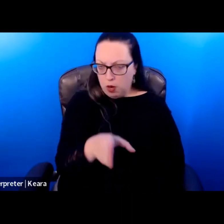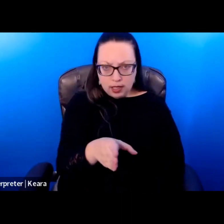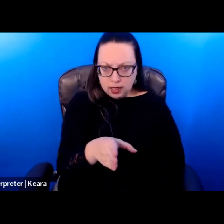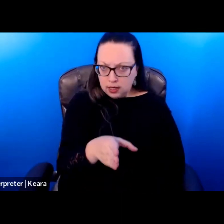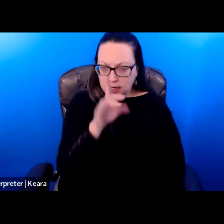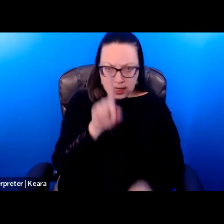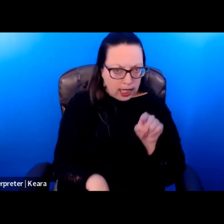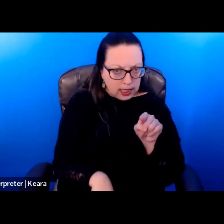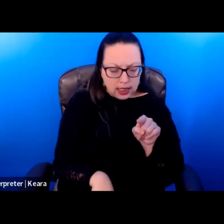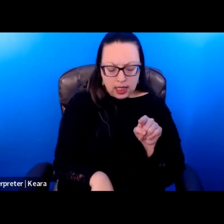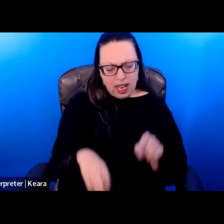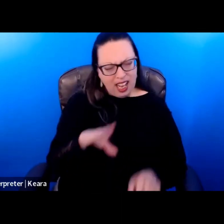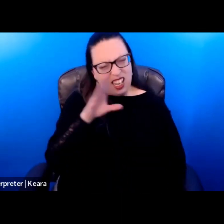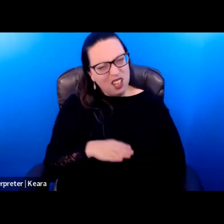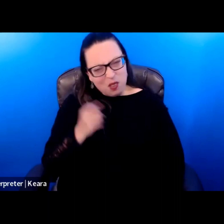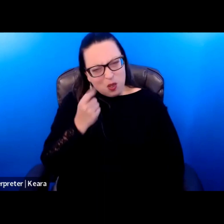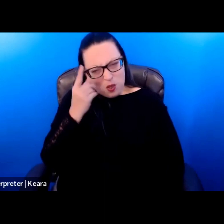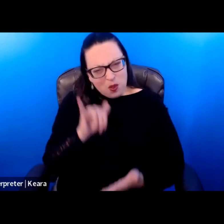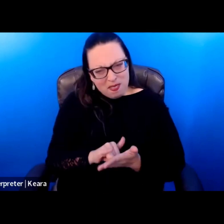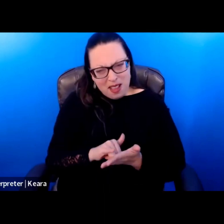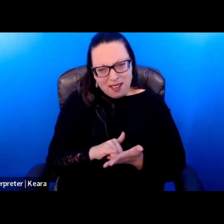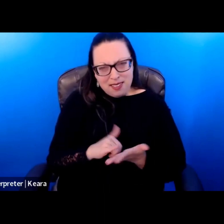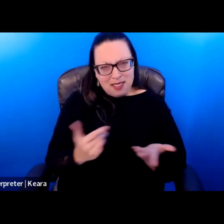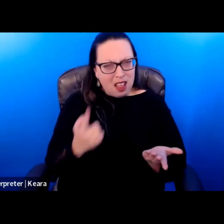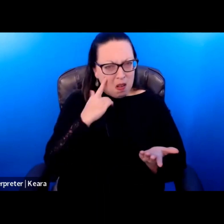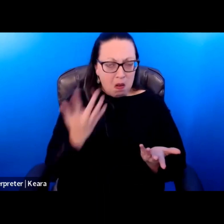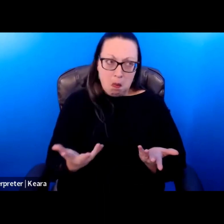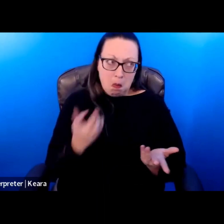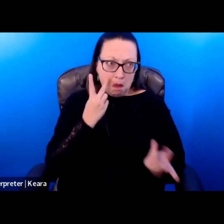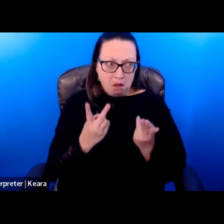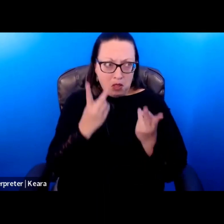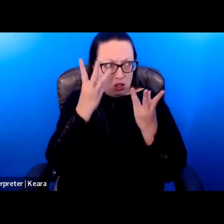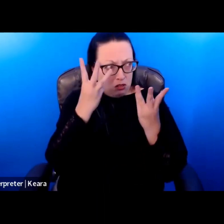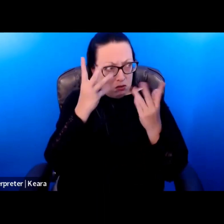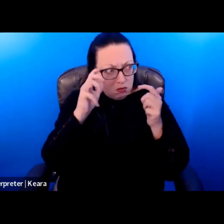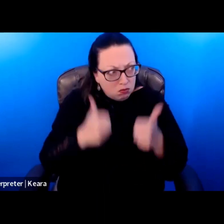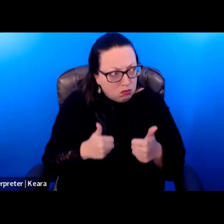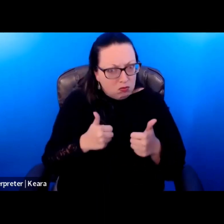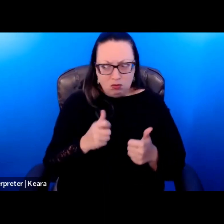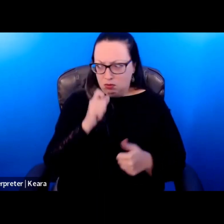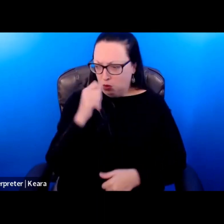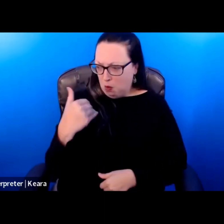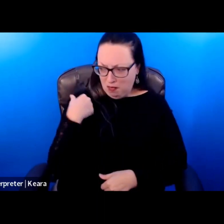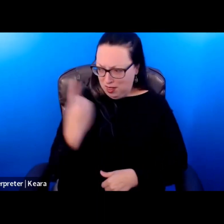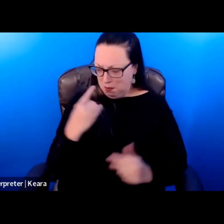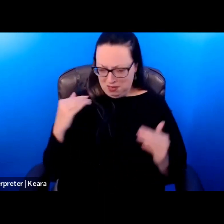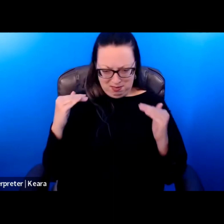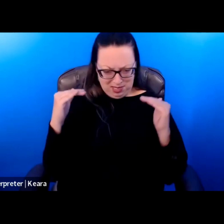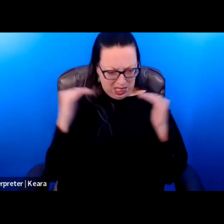thought it just had to do something with my my vision loss and not being having some unequal, it really equal. I